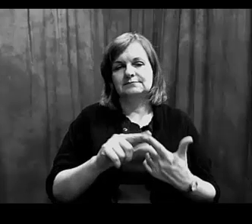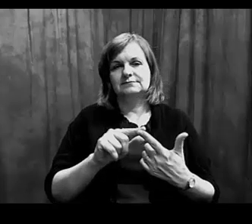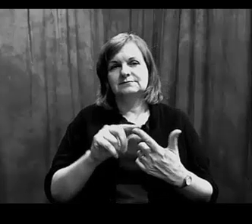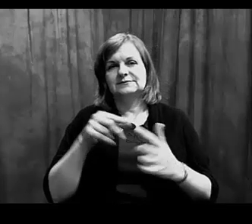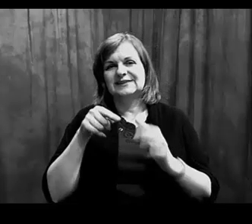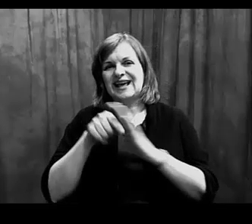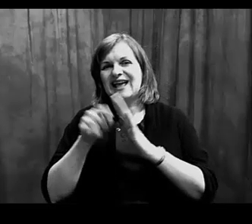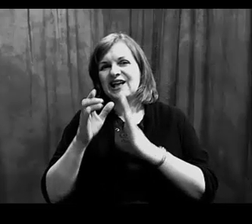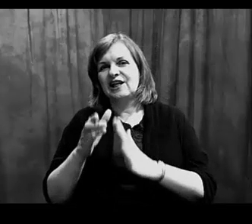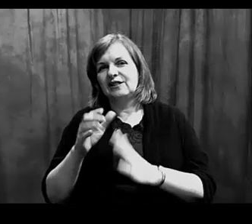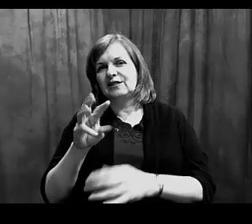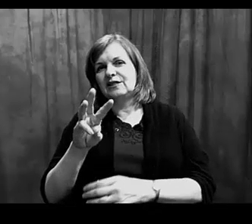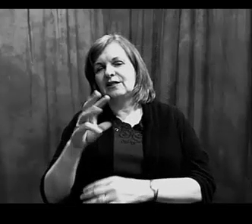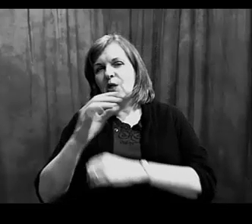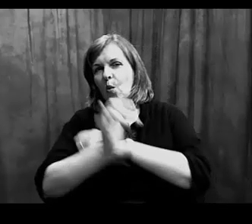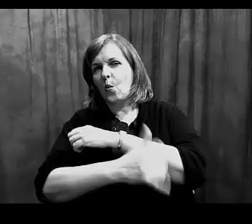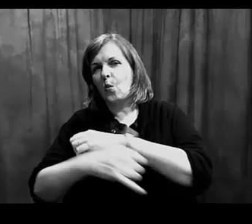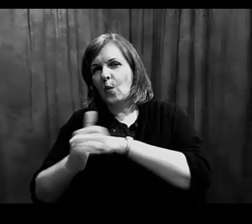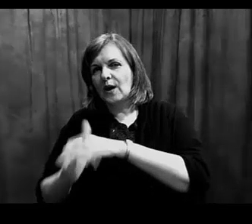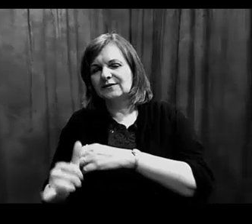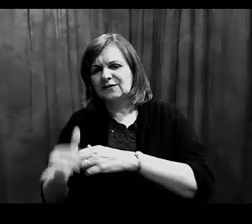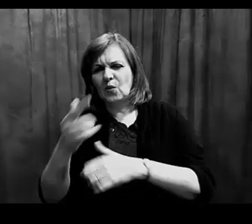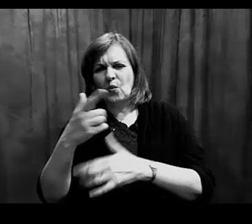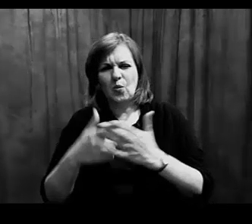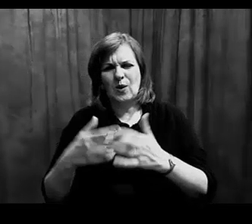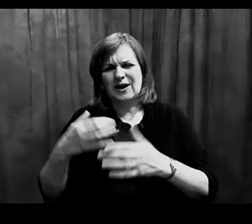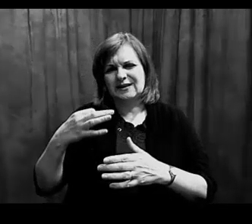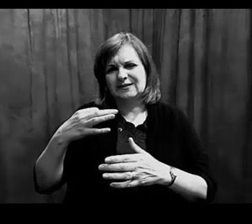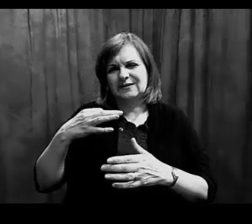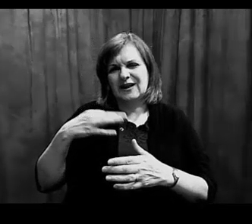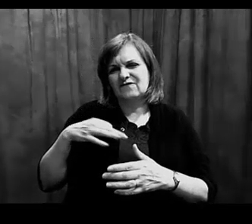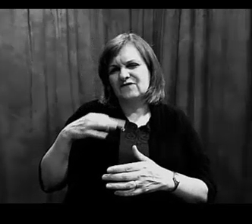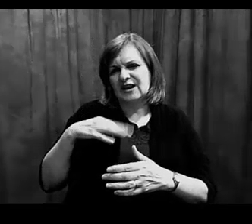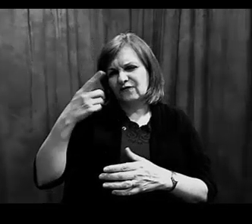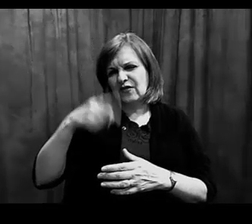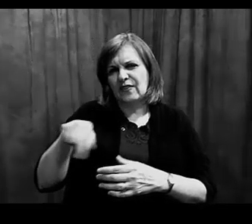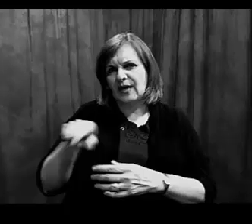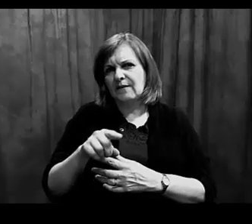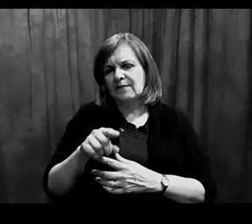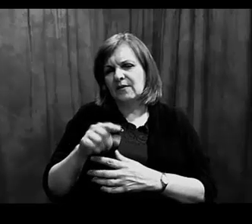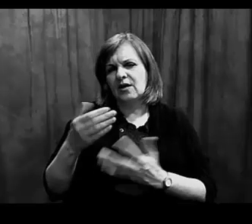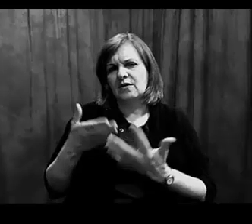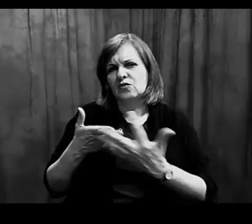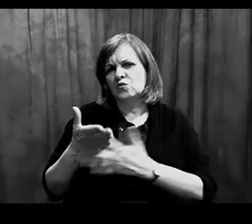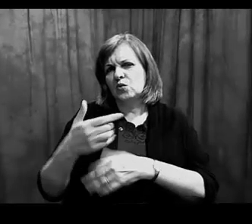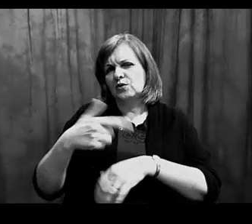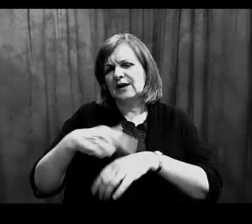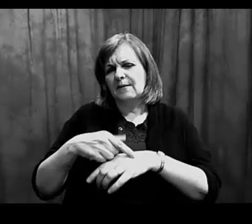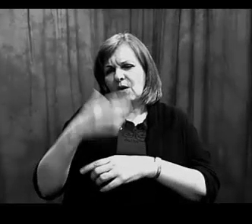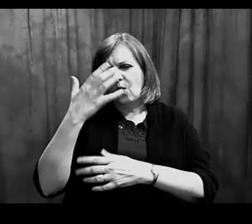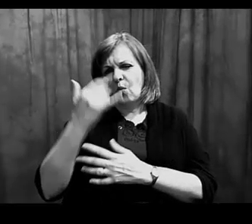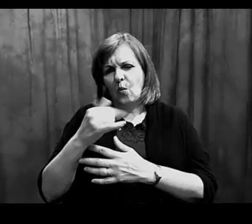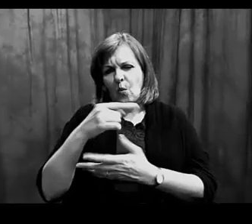evolutionary adaptation lets us get things like the pangolin and killer whales!